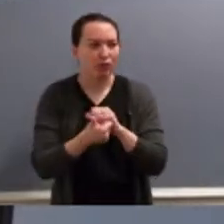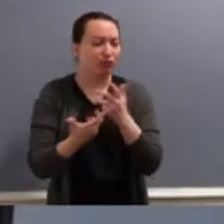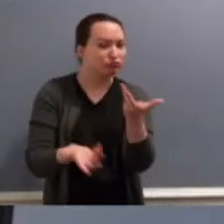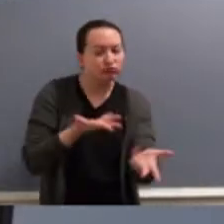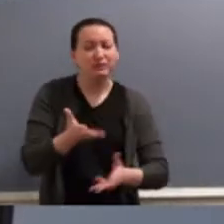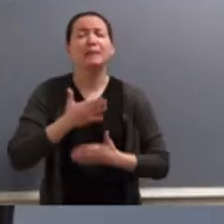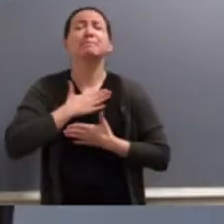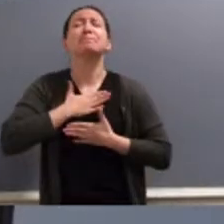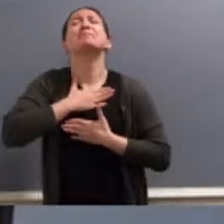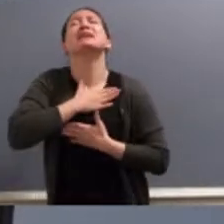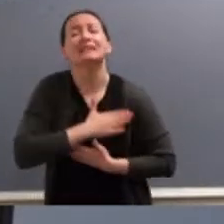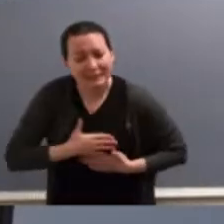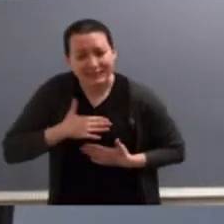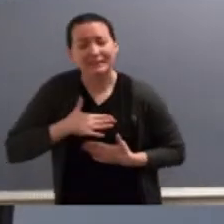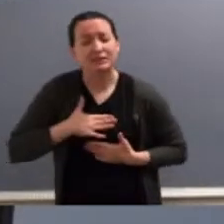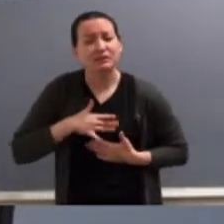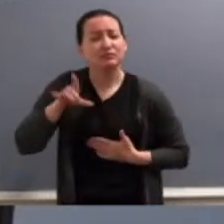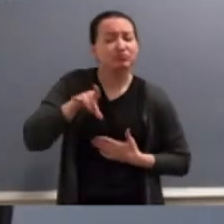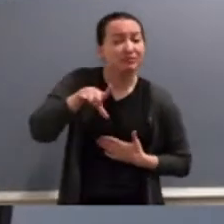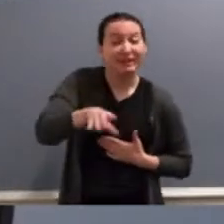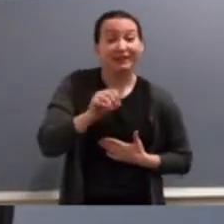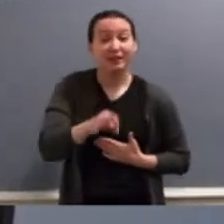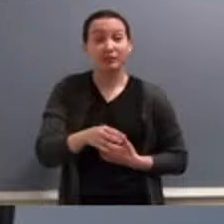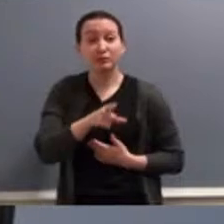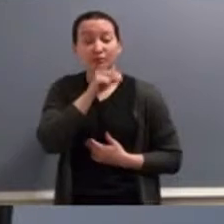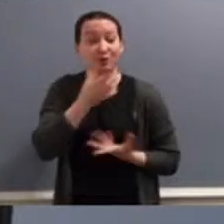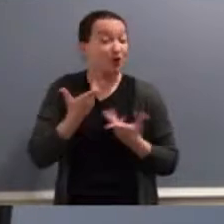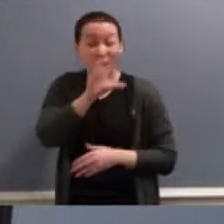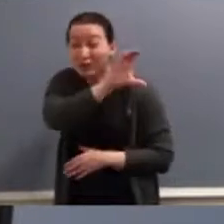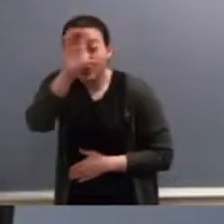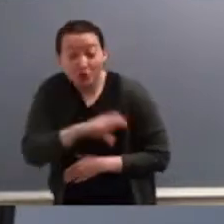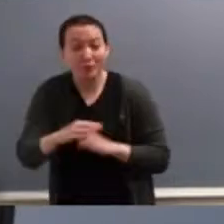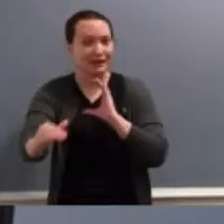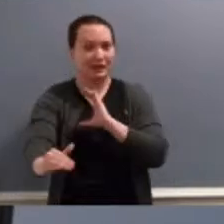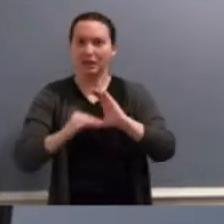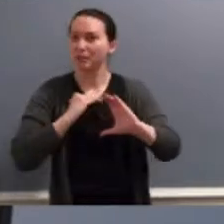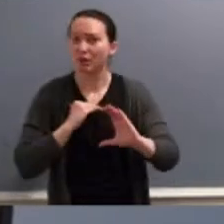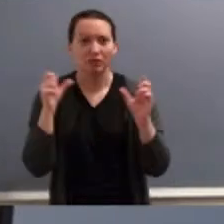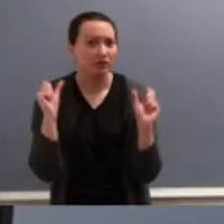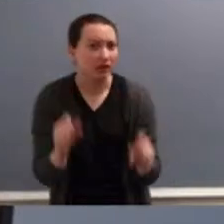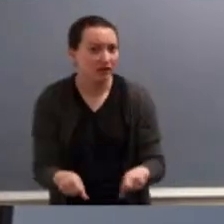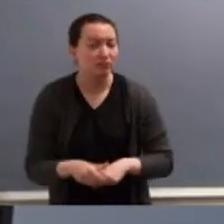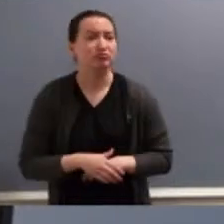please give us your input if you don't want to get on zoom send us an email however that